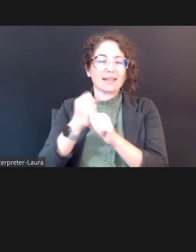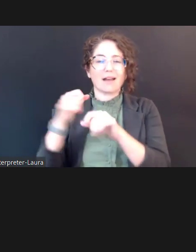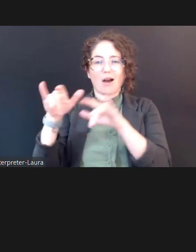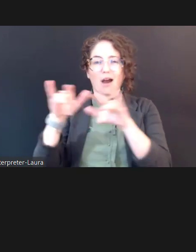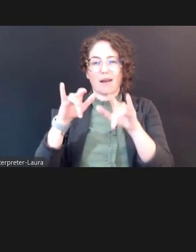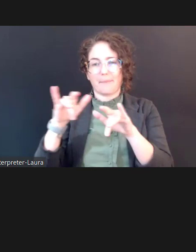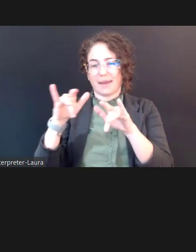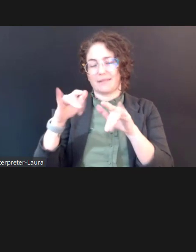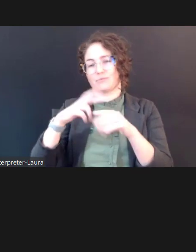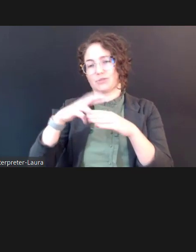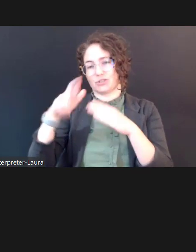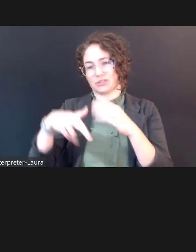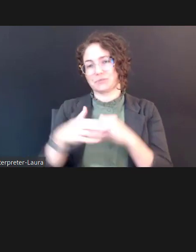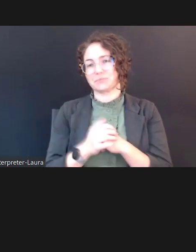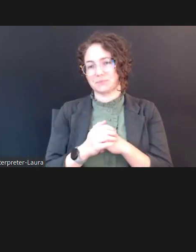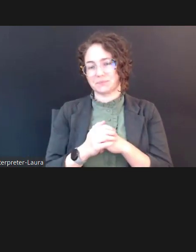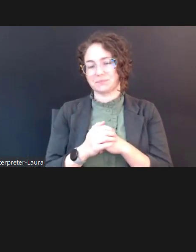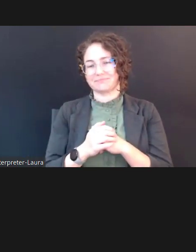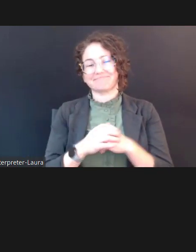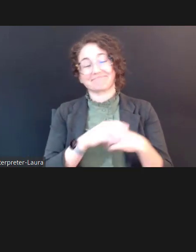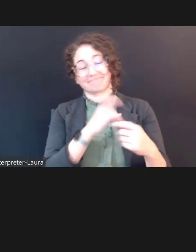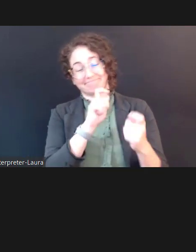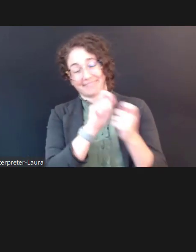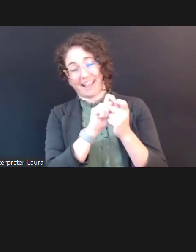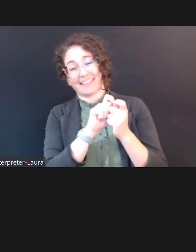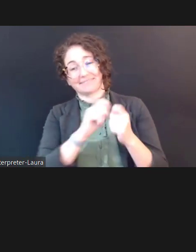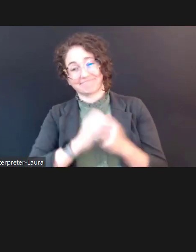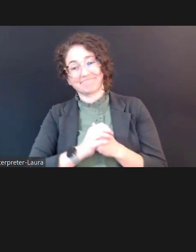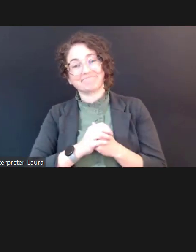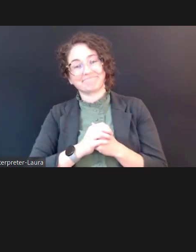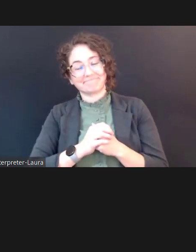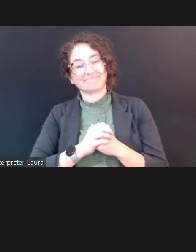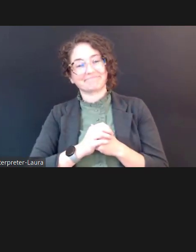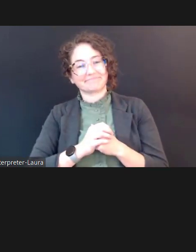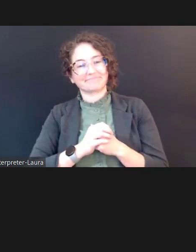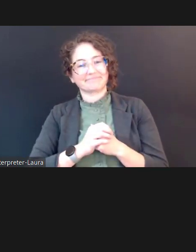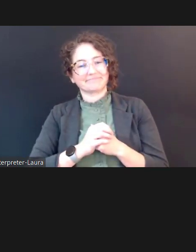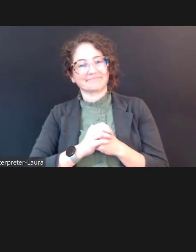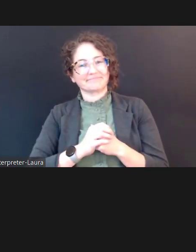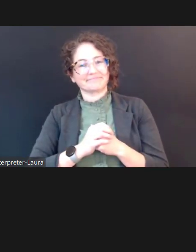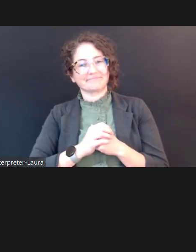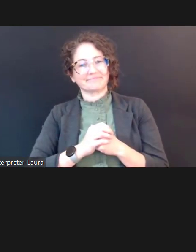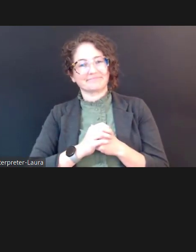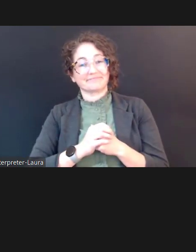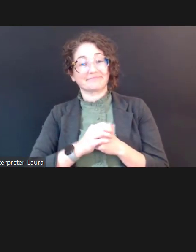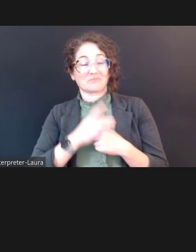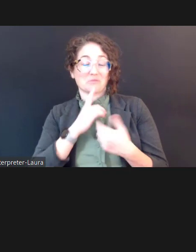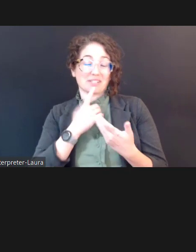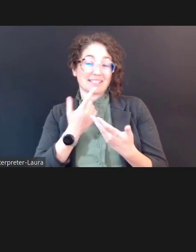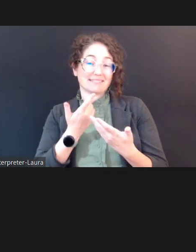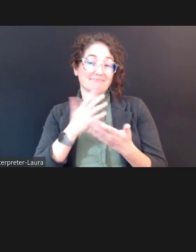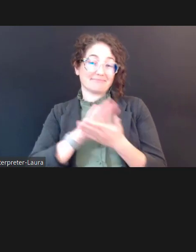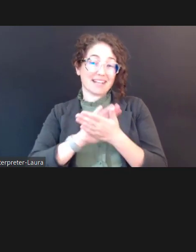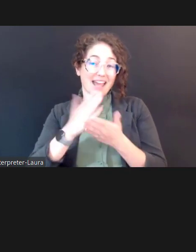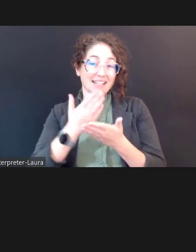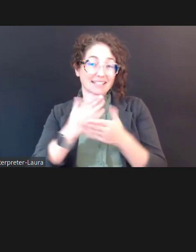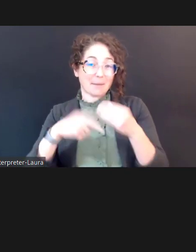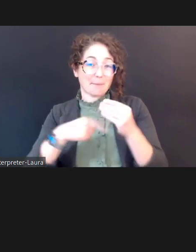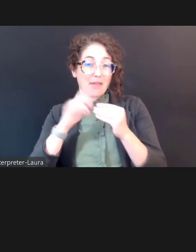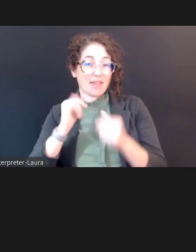Dr. Foust: Exactly. And the nice thing about that is every normal, healthy inner ear